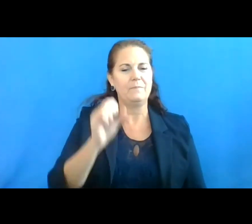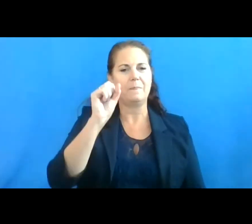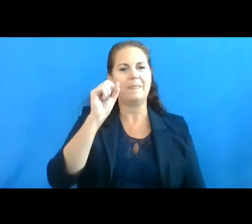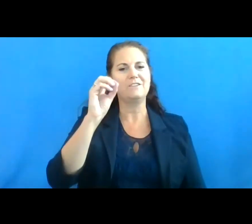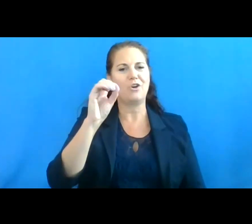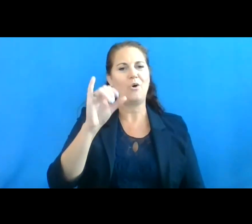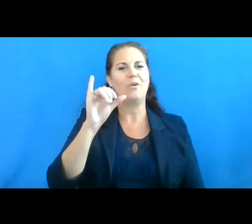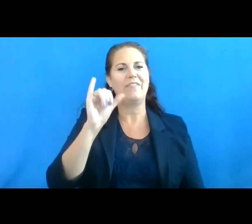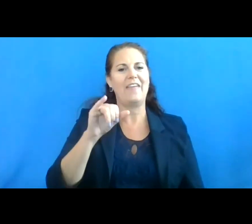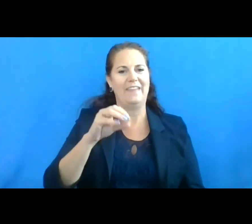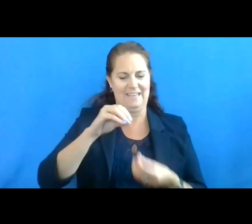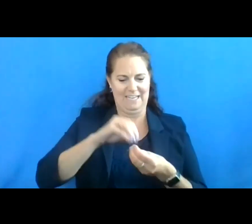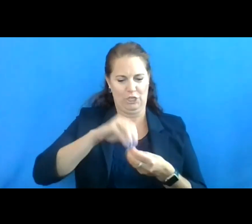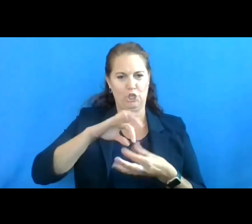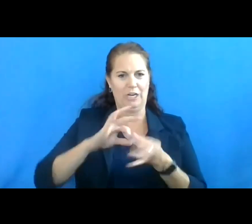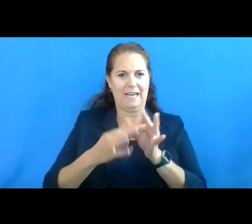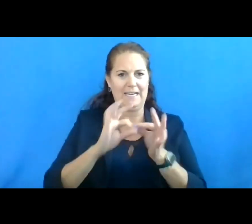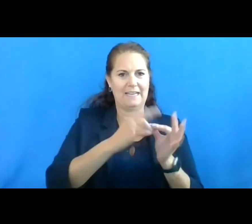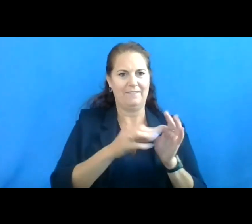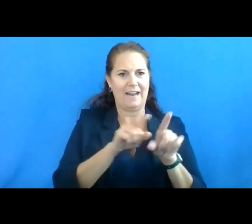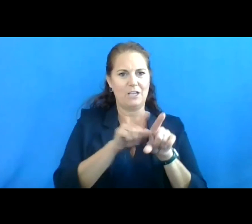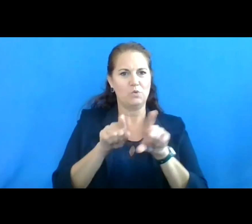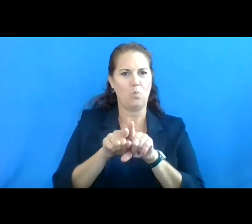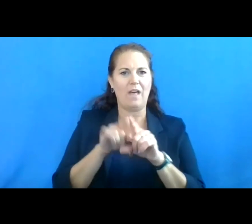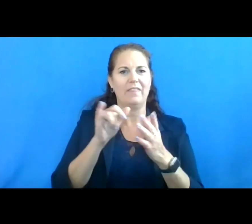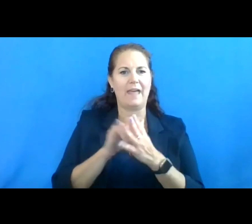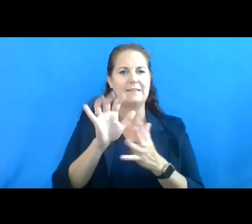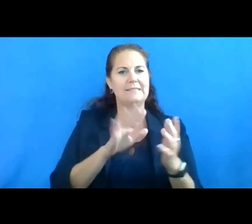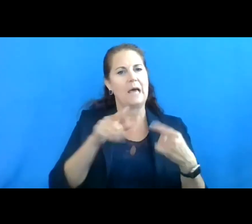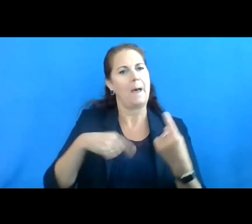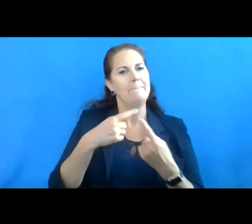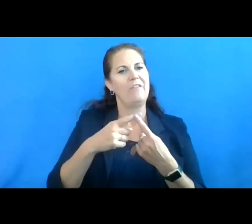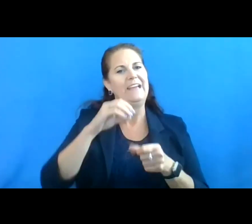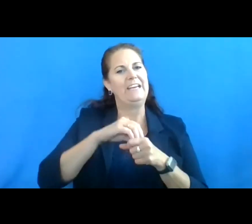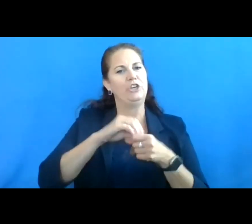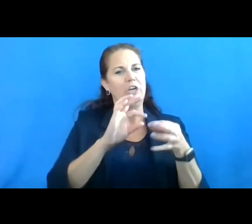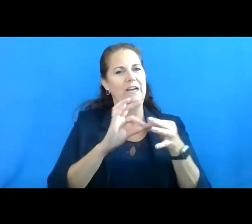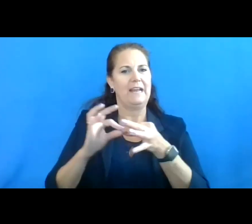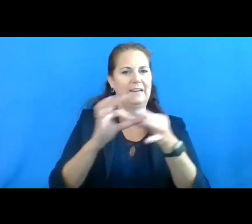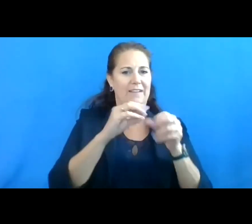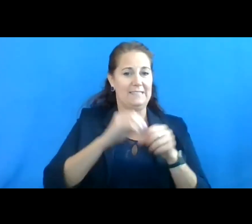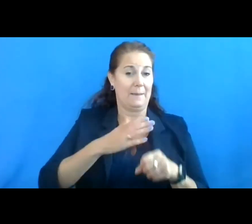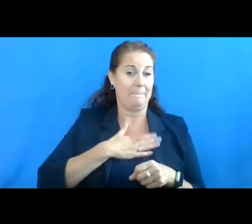The interconnectedness as well, that’s about the interconnectedness in my internal world